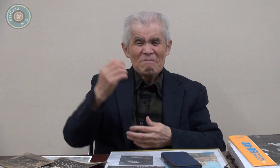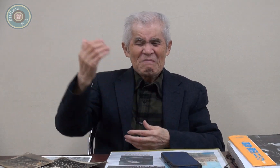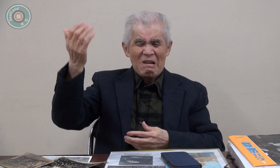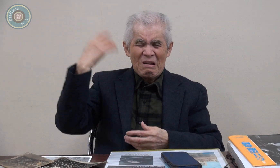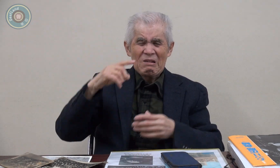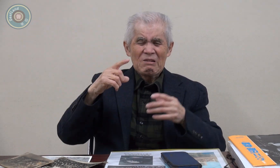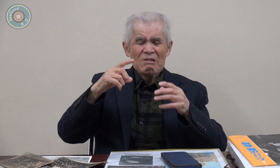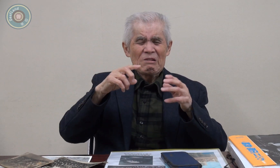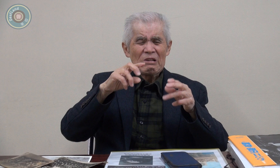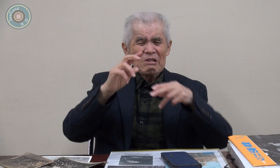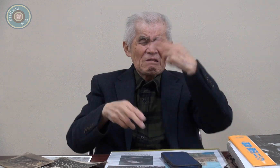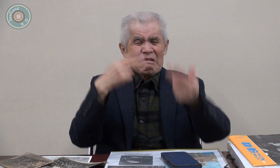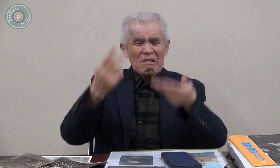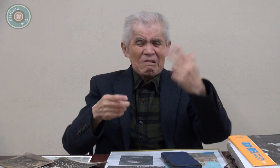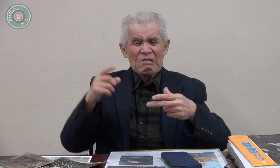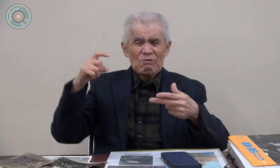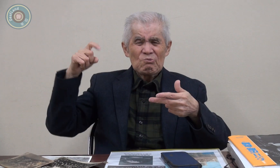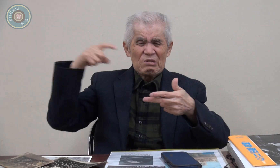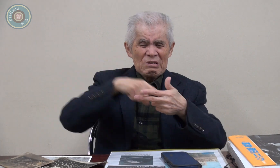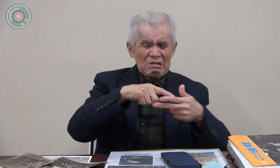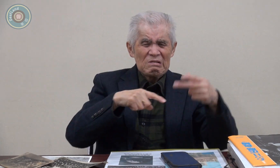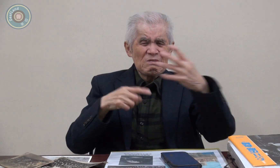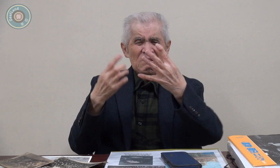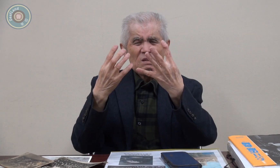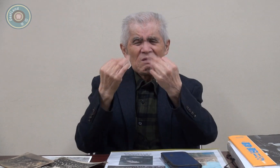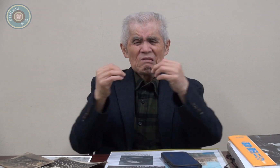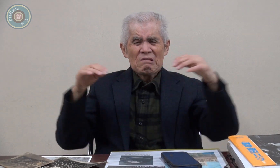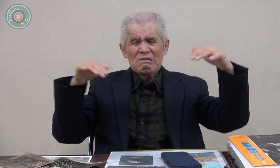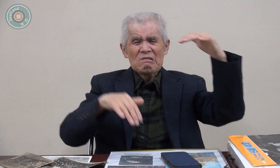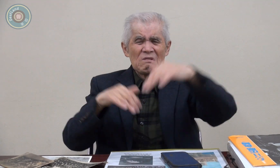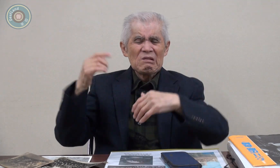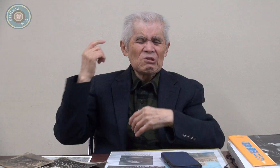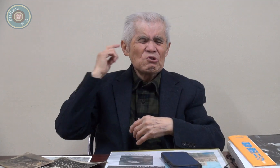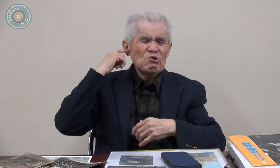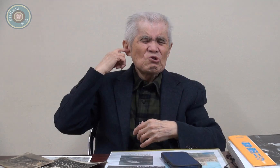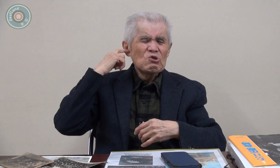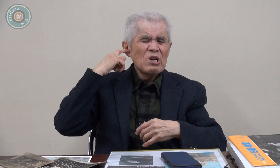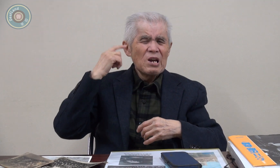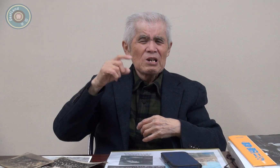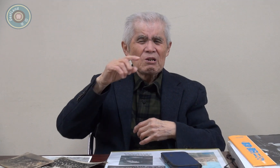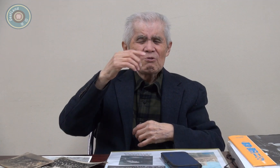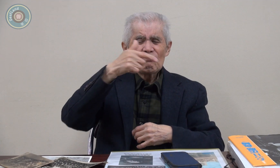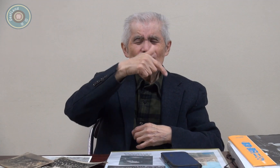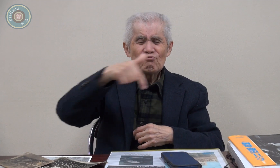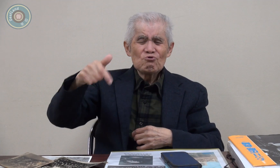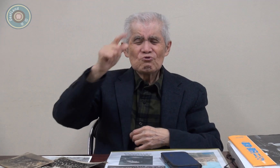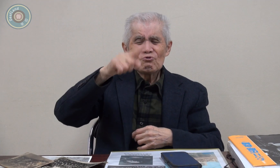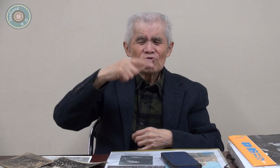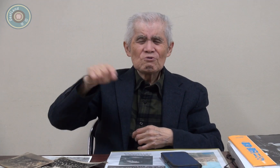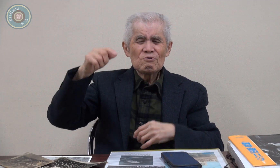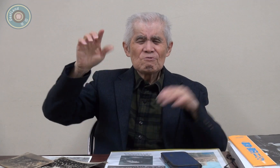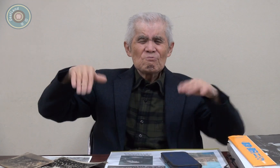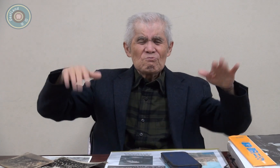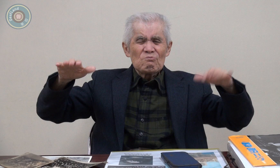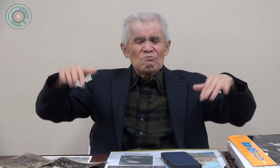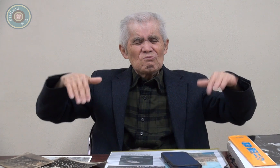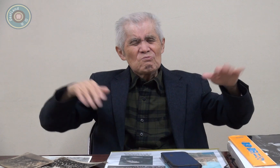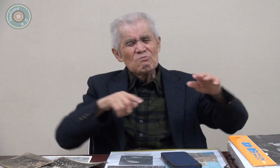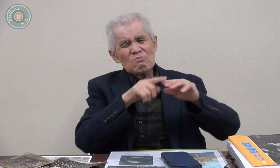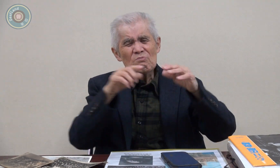There were so many dead bodies back then That is why we had a fly infestation My mother was fed up with the sound of their wings